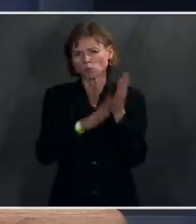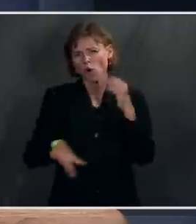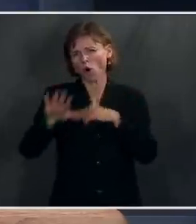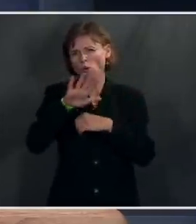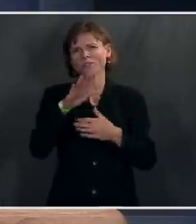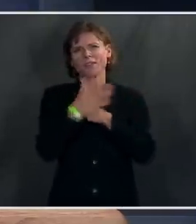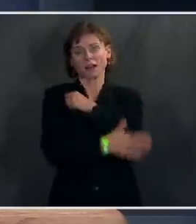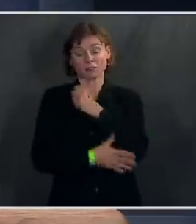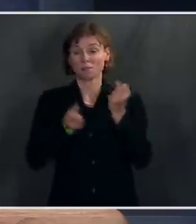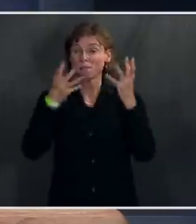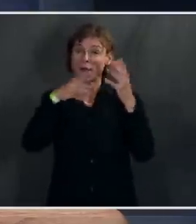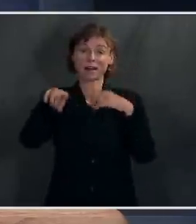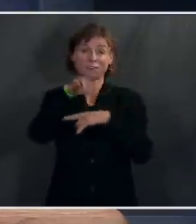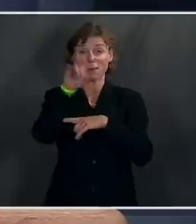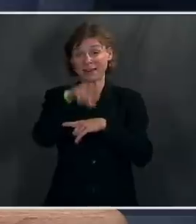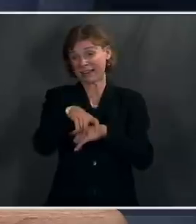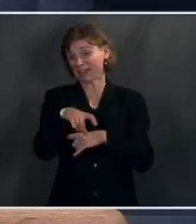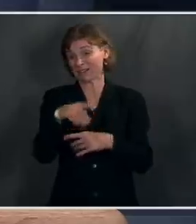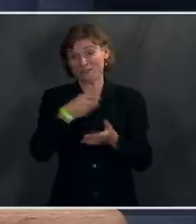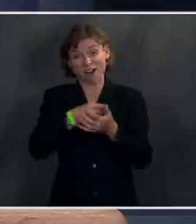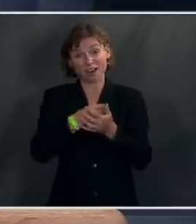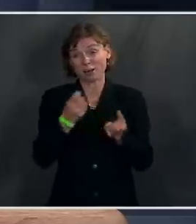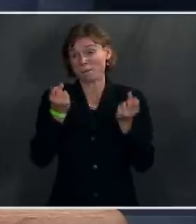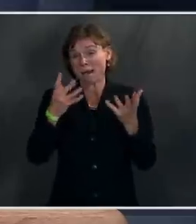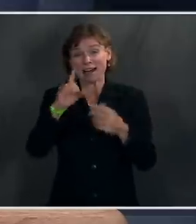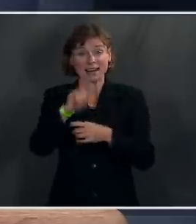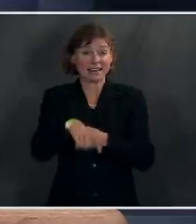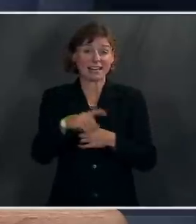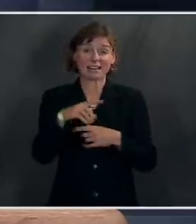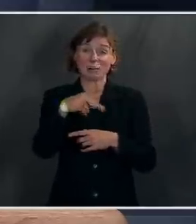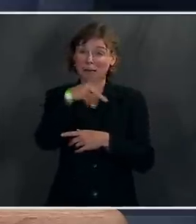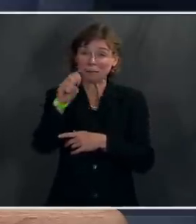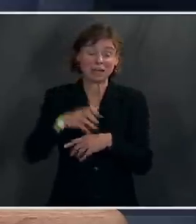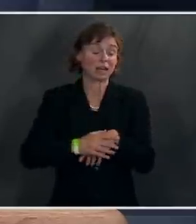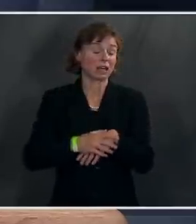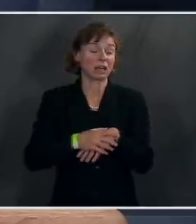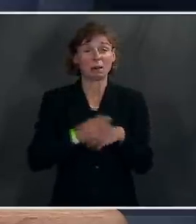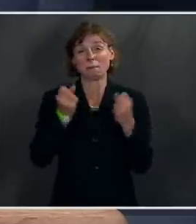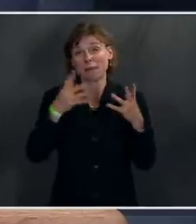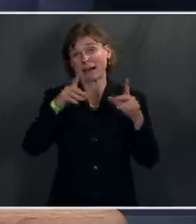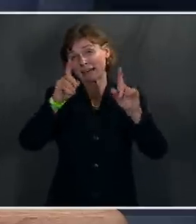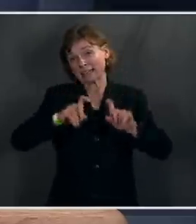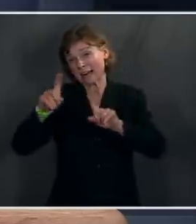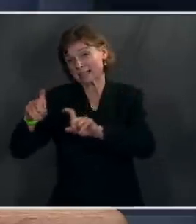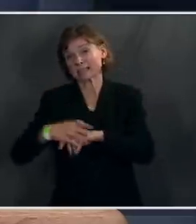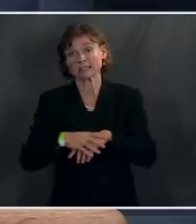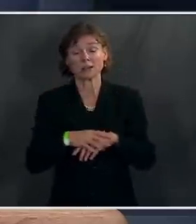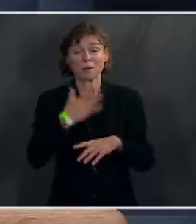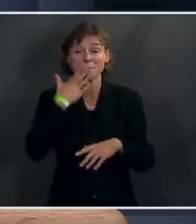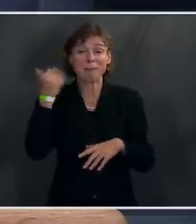many of them need PPY, many of them need testing. Many of them need, you know, better ventilation in their schools